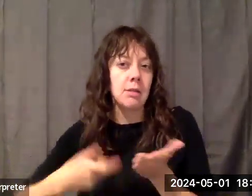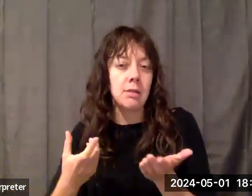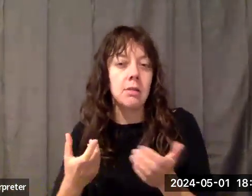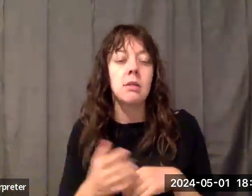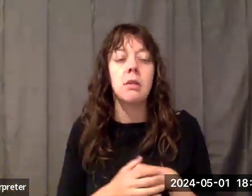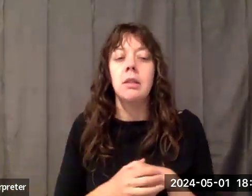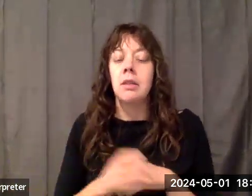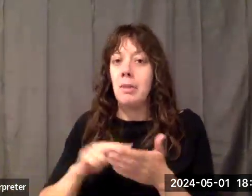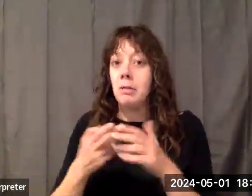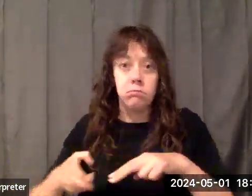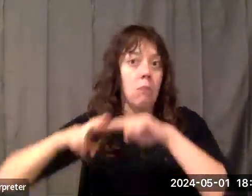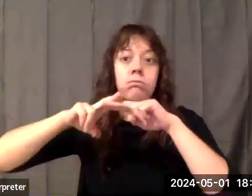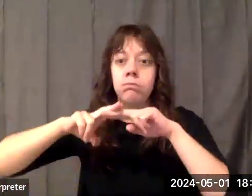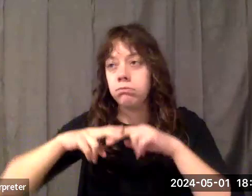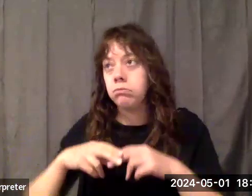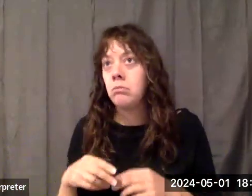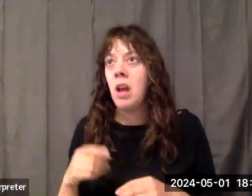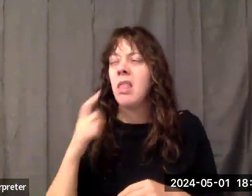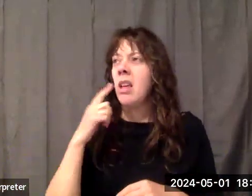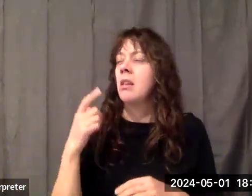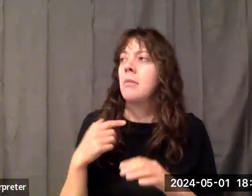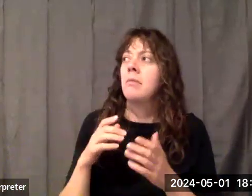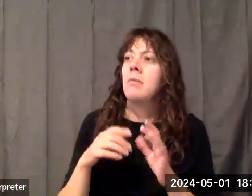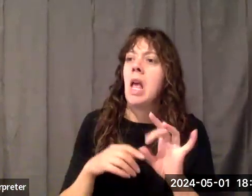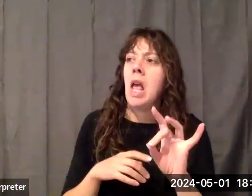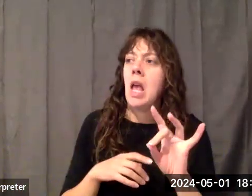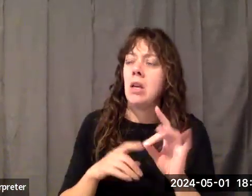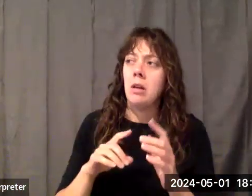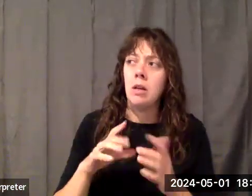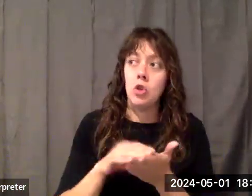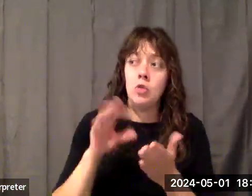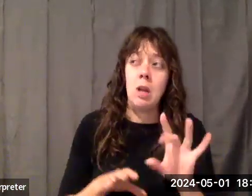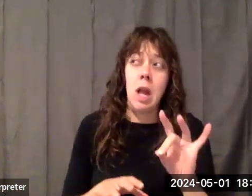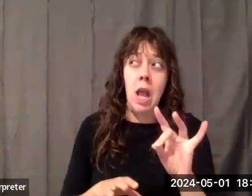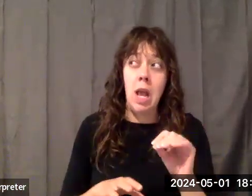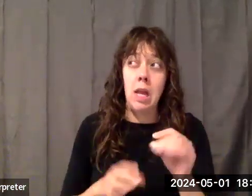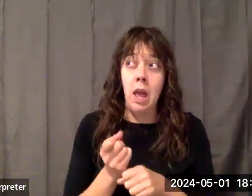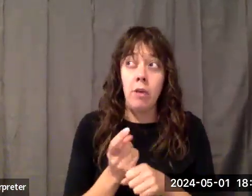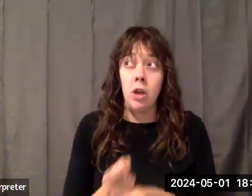and they go from 80 to $190 or more a year. These are just the ones that I'm familiar with.